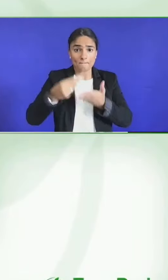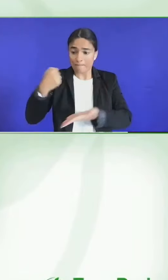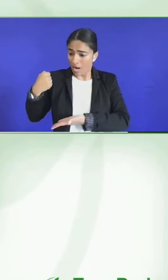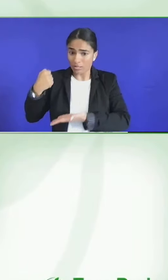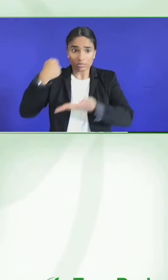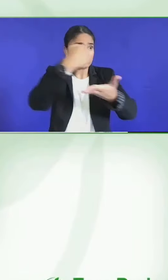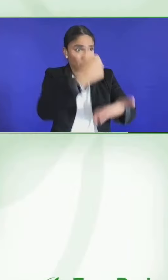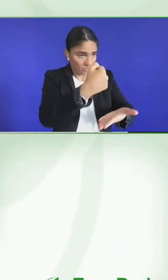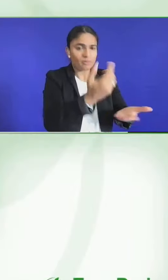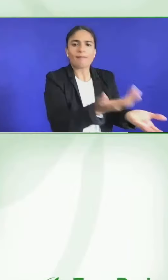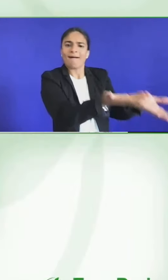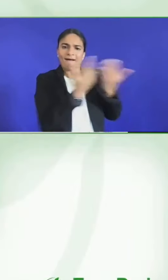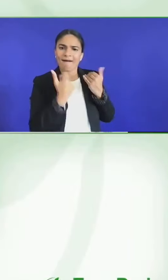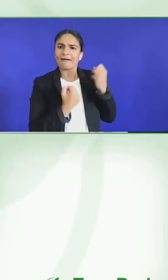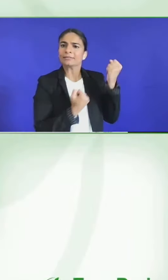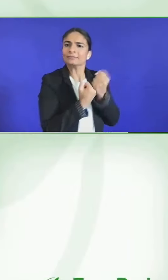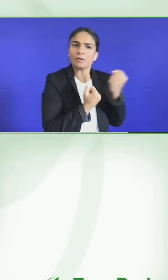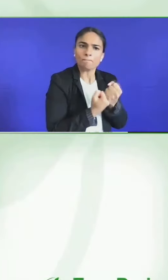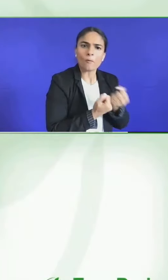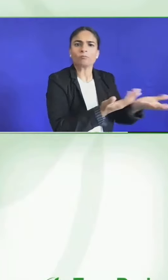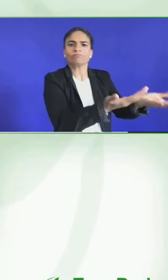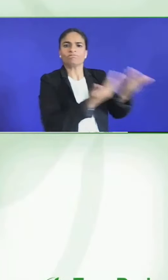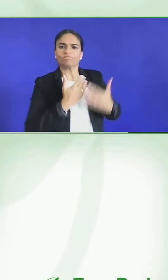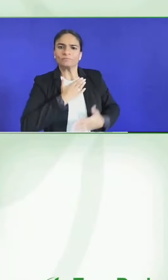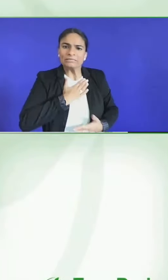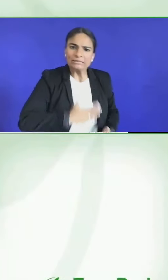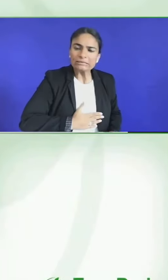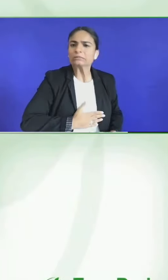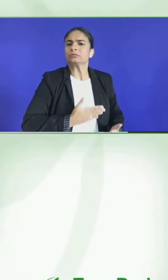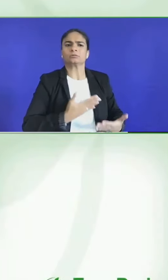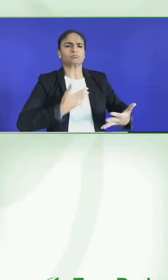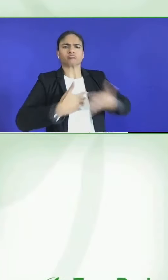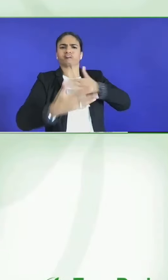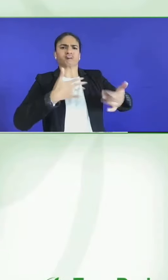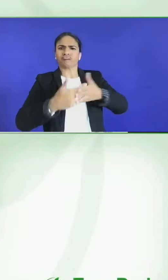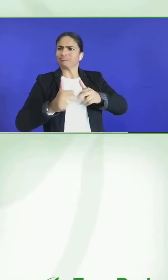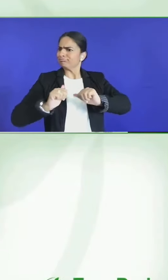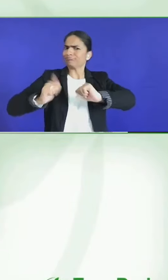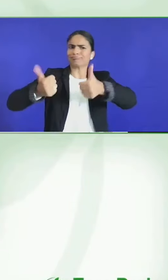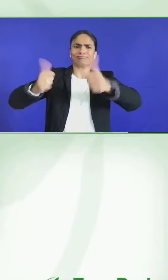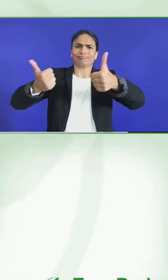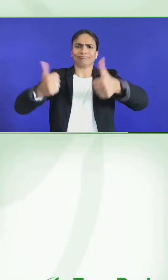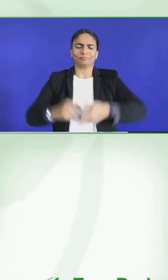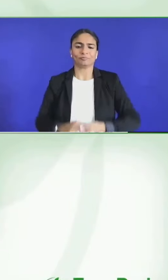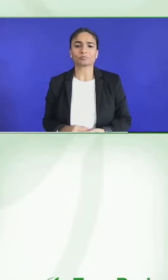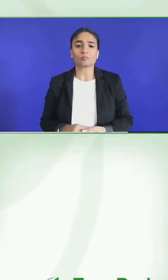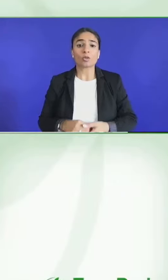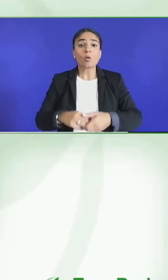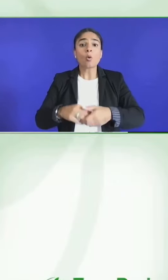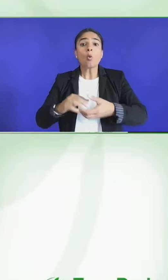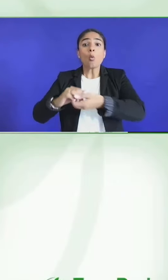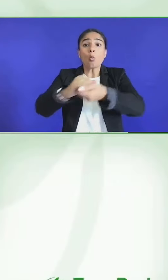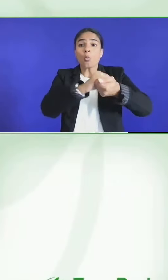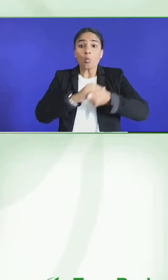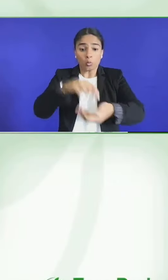Because they help people enhance their budget because easily it is